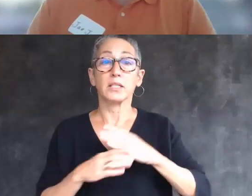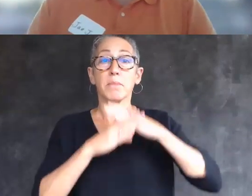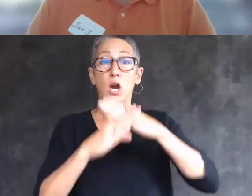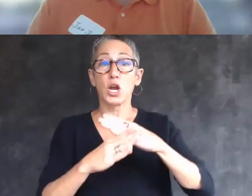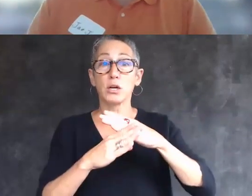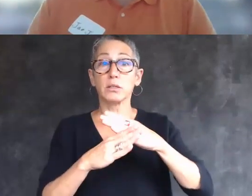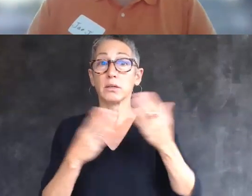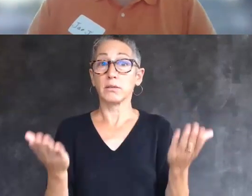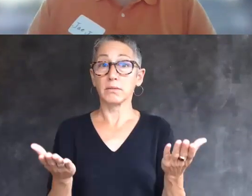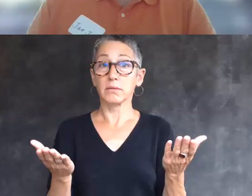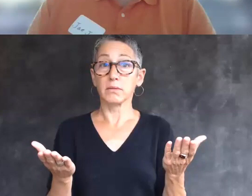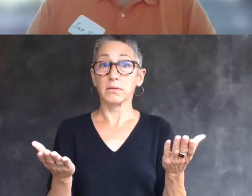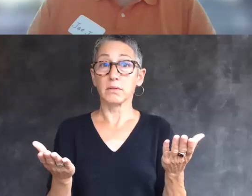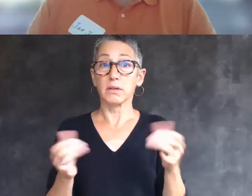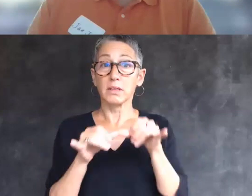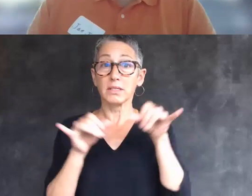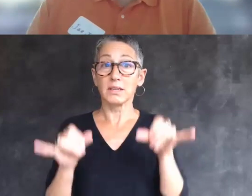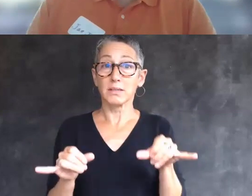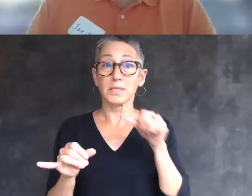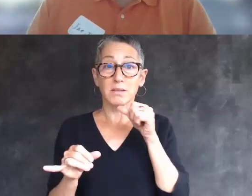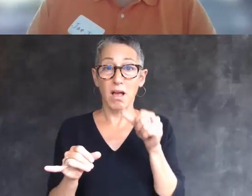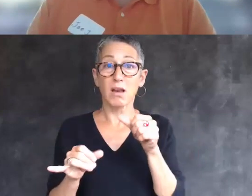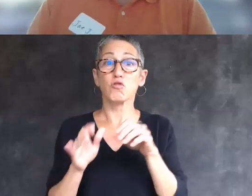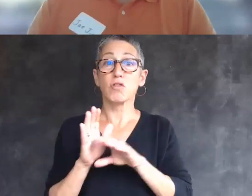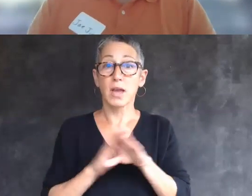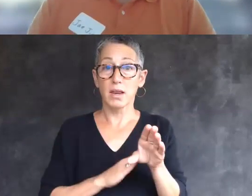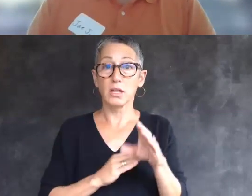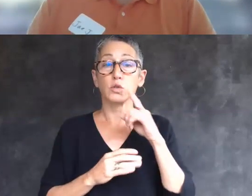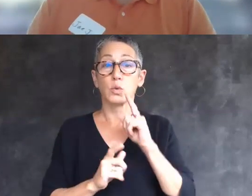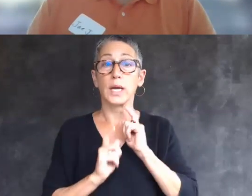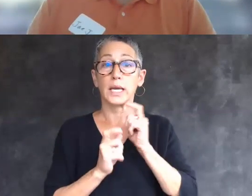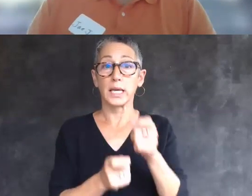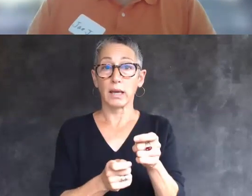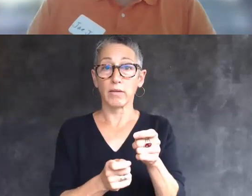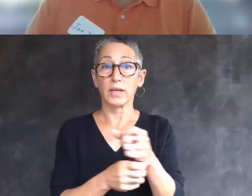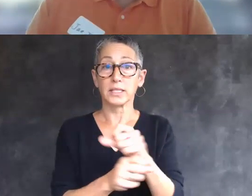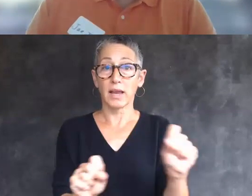the system is not created to give safety to Black, indigenous and people of color.